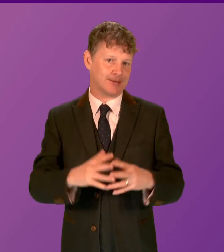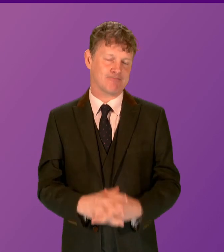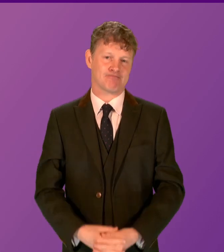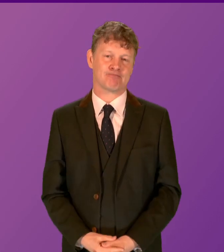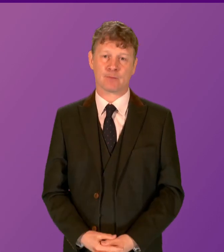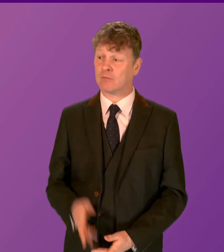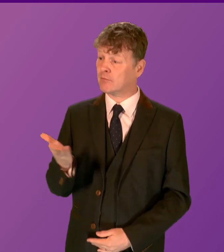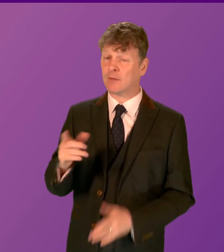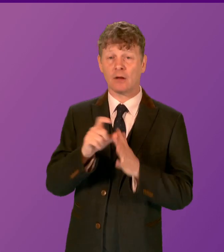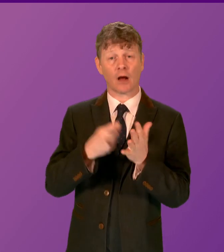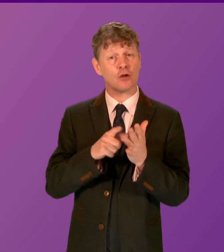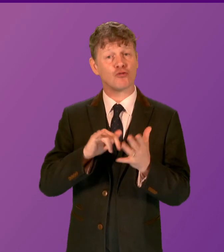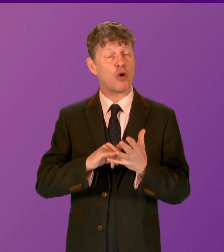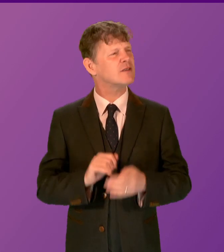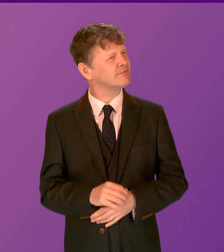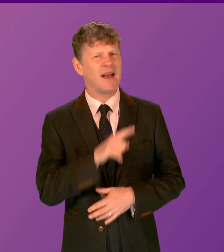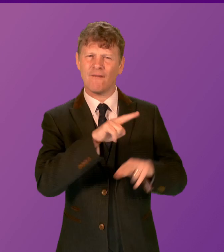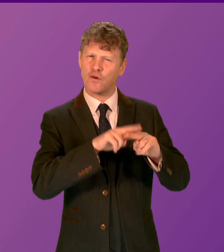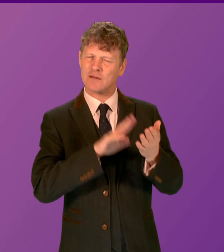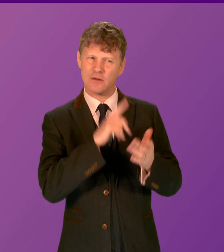The First Minister referenced last year’s figures.